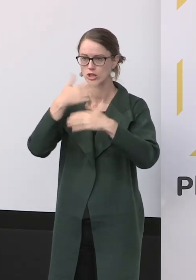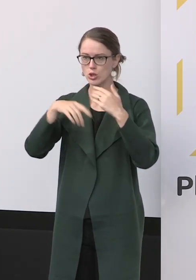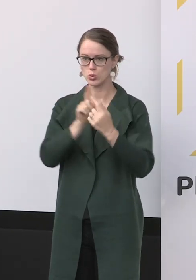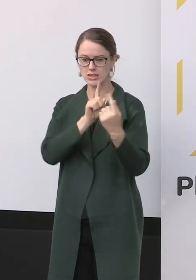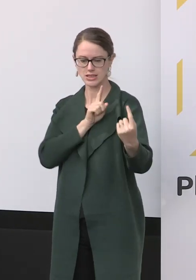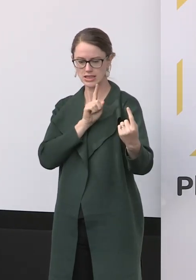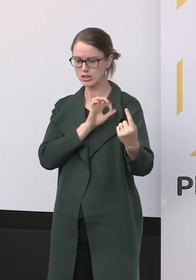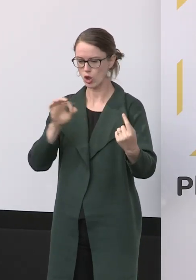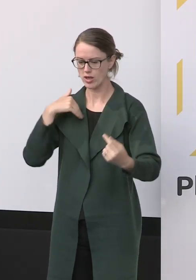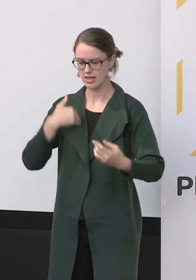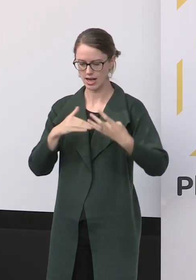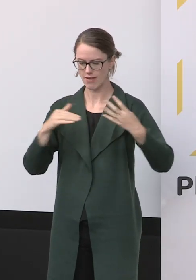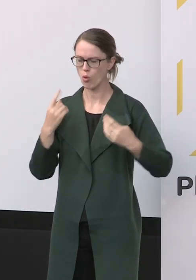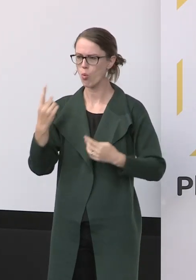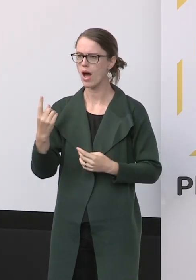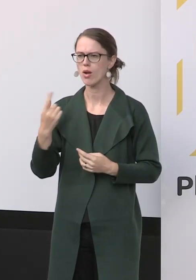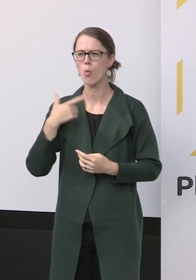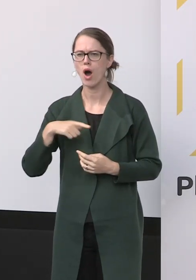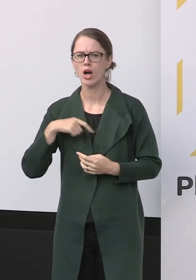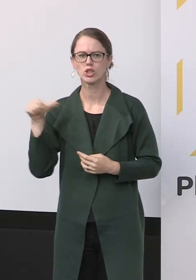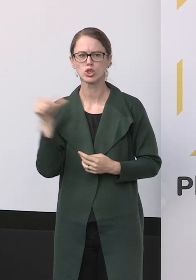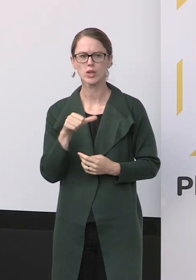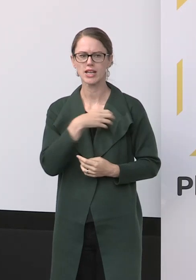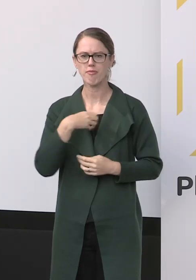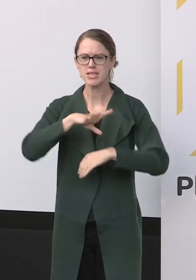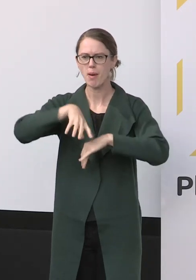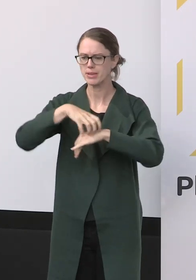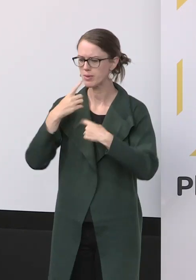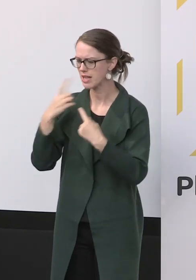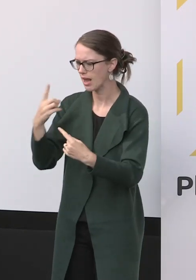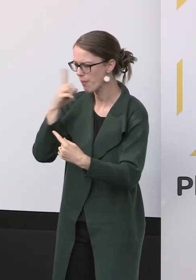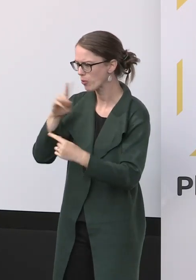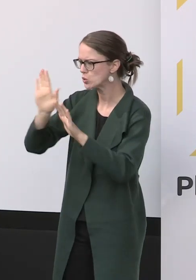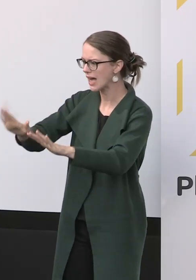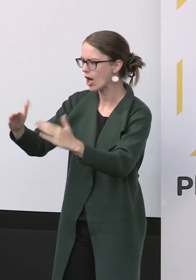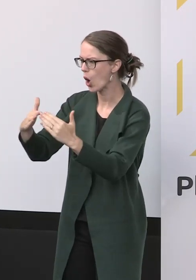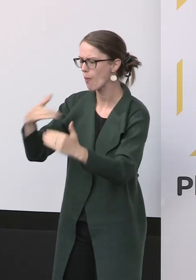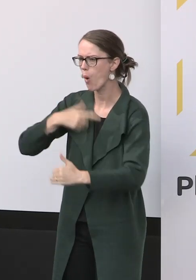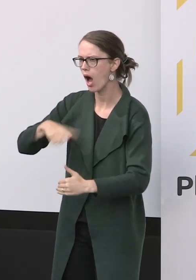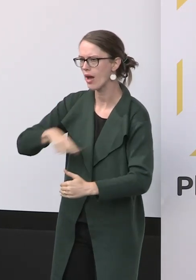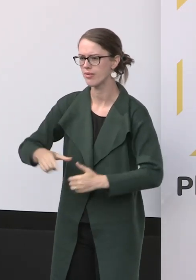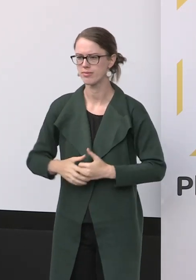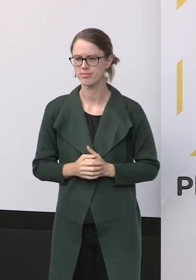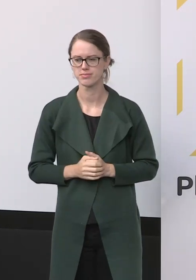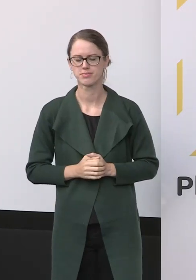and that's fantastic that people have that option. But if social distancing is no longer required into Level 1,